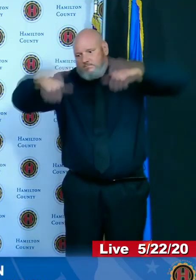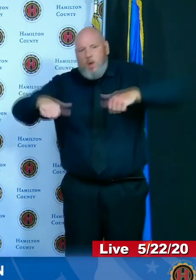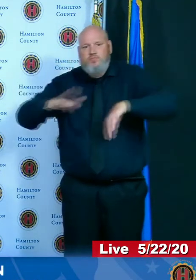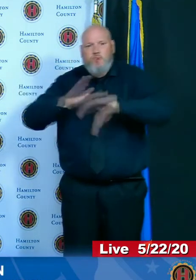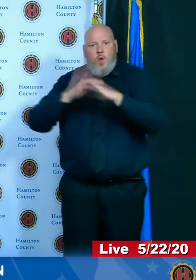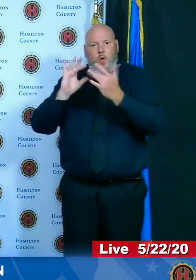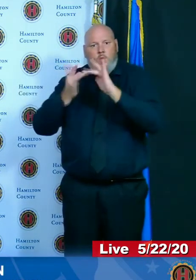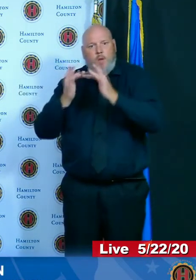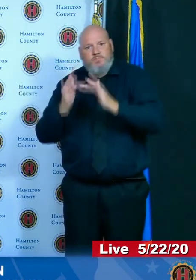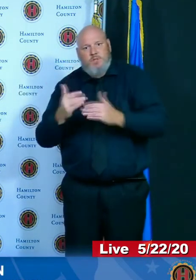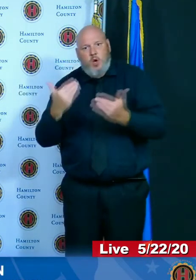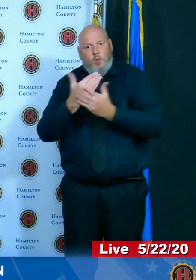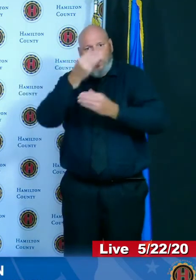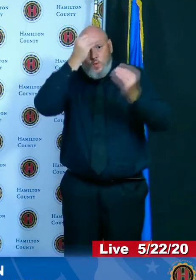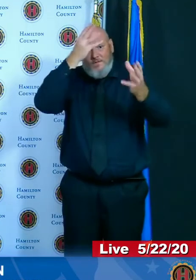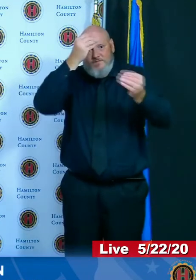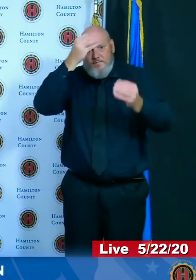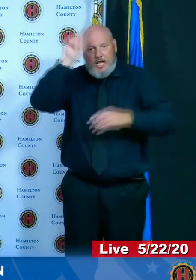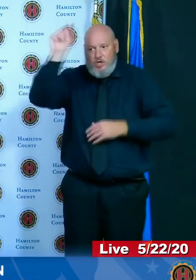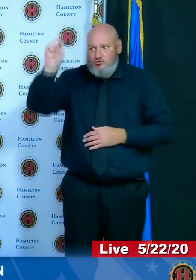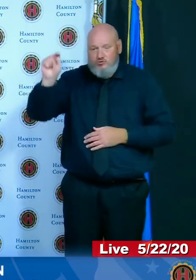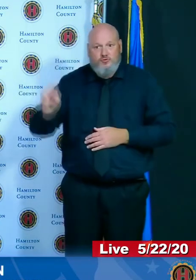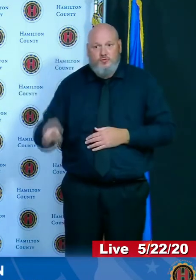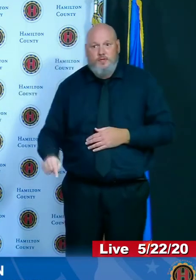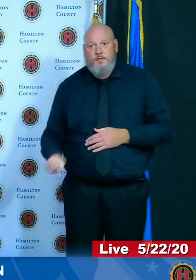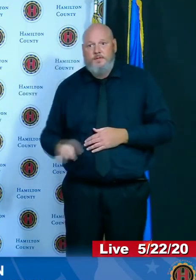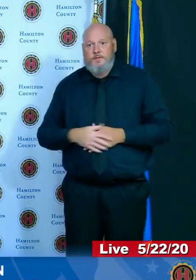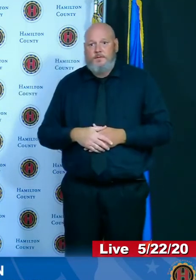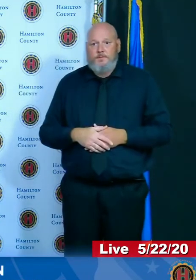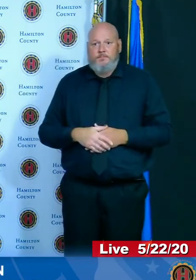that the information is up-to-date and accurate we would encourage you to check